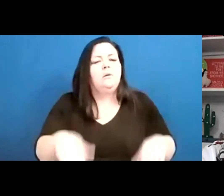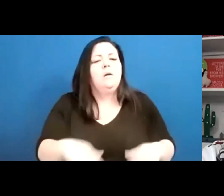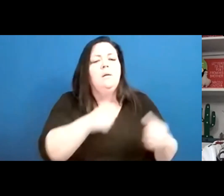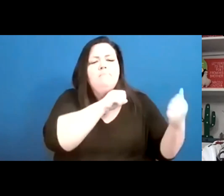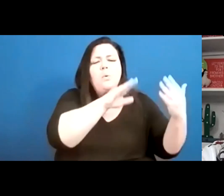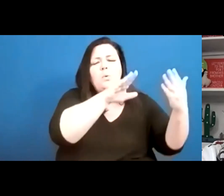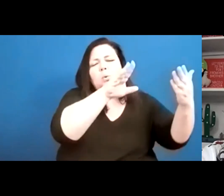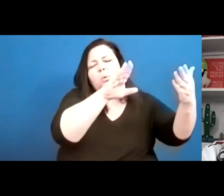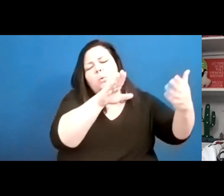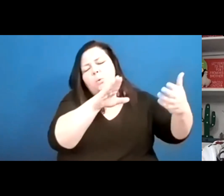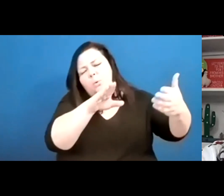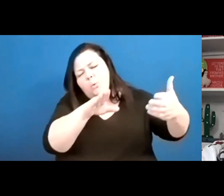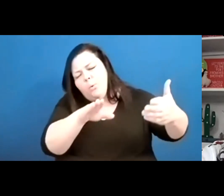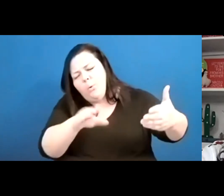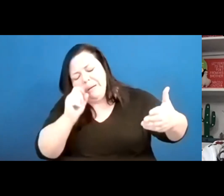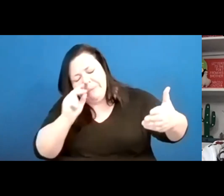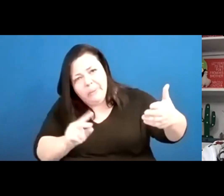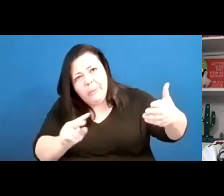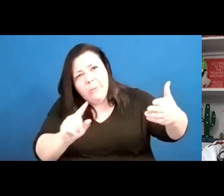and pulling me back up, even/ when I wanted to stay down.//